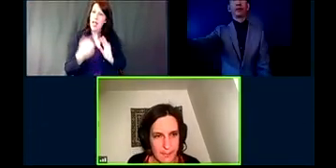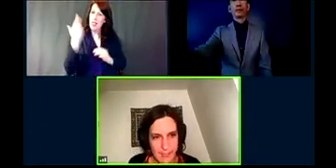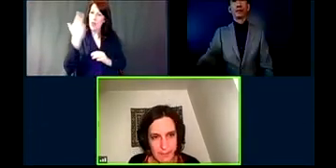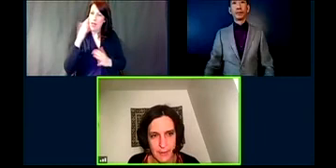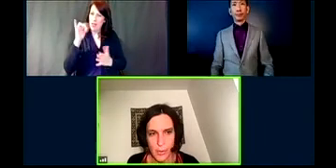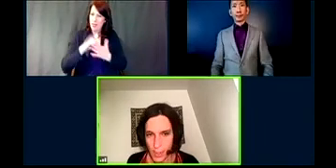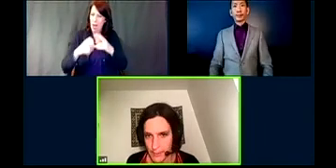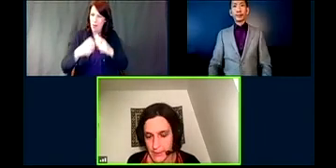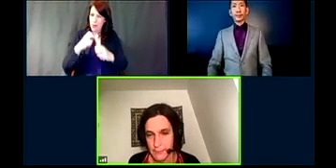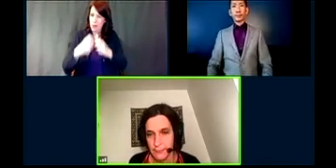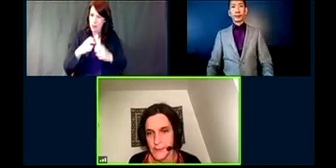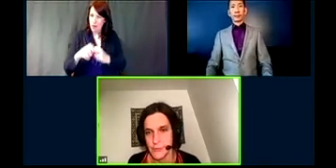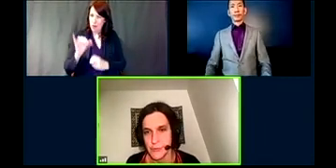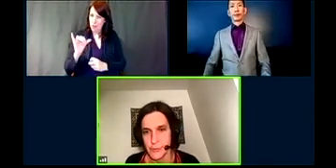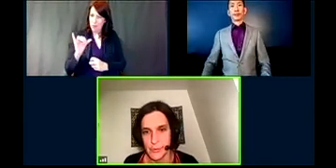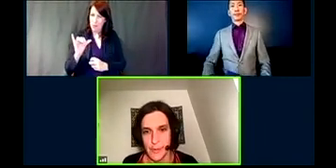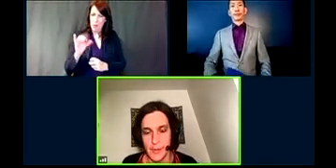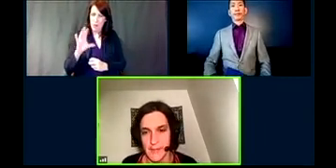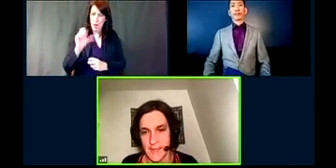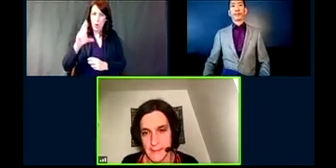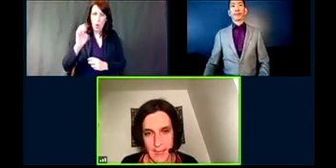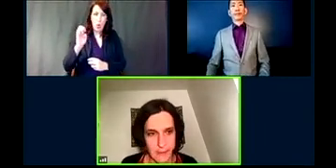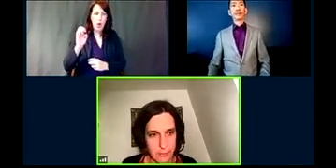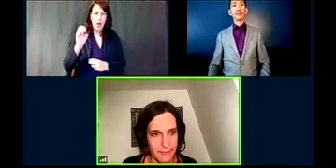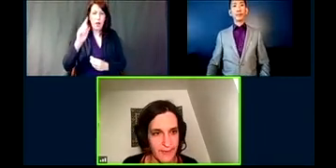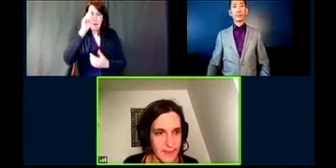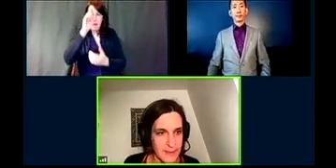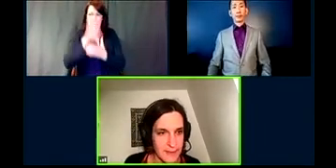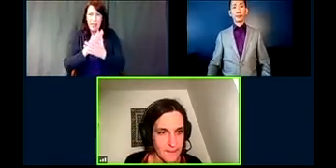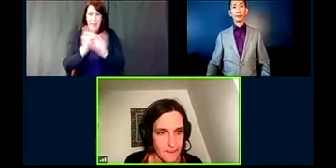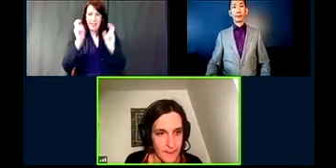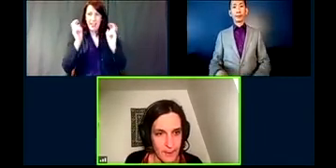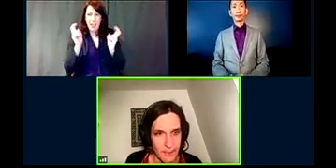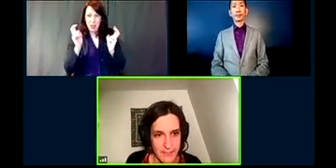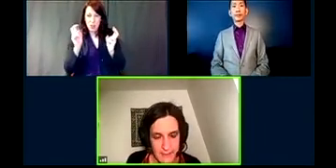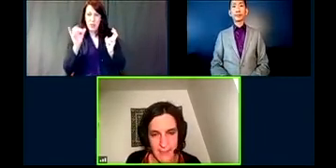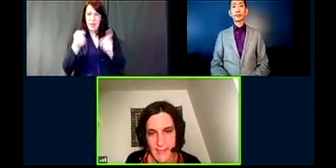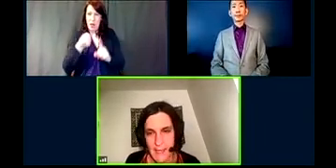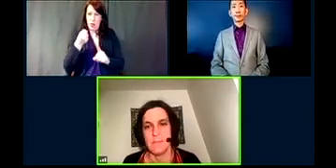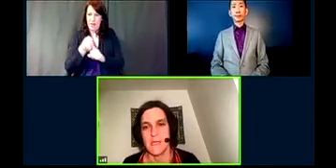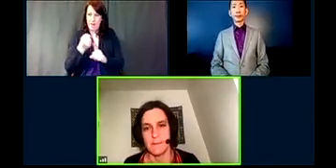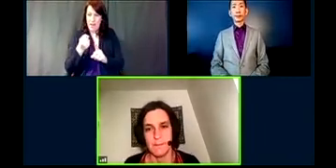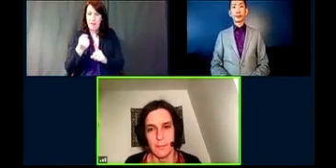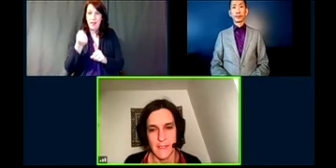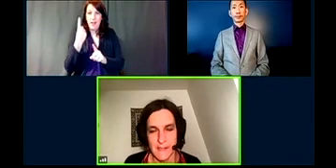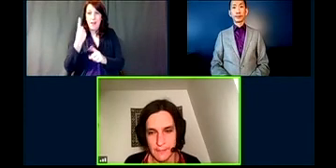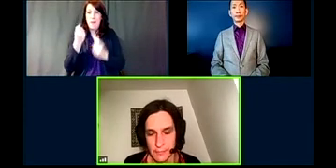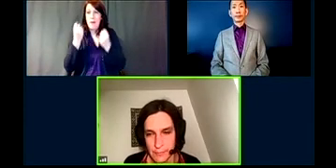THEY REALIZED THAT WAS THE PROBLEM, SO THEY MIGHT BE A CORE BELIEF ISSUE, THAT'S HARD TO